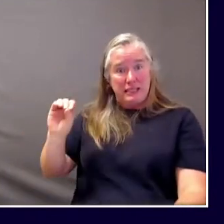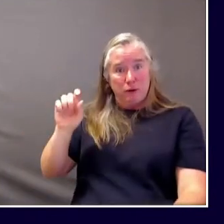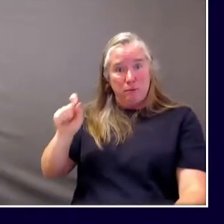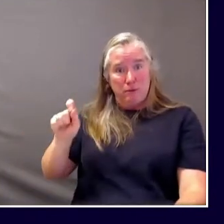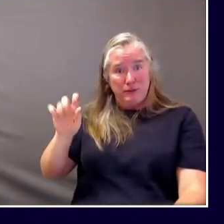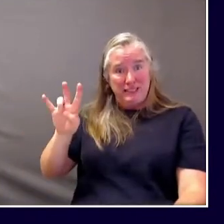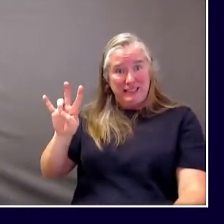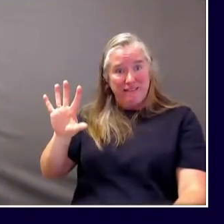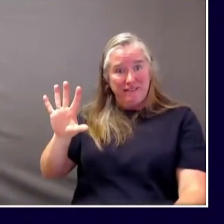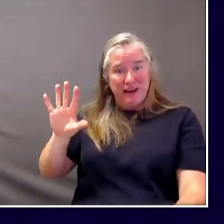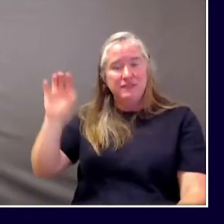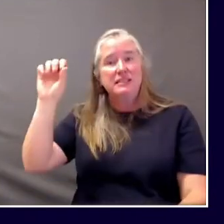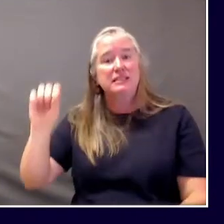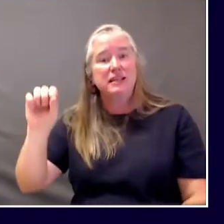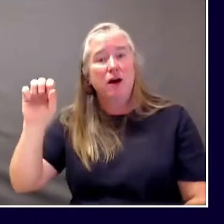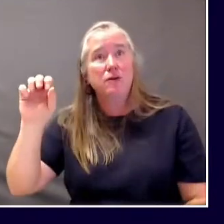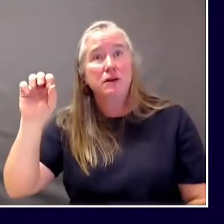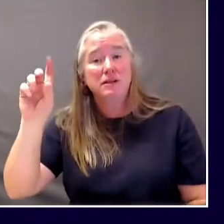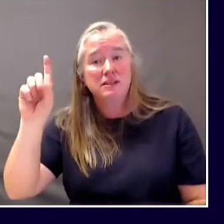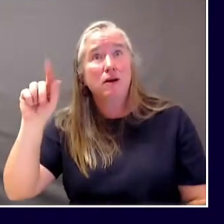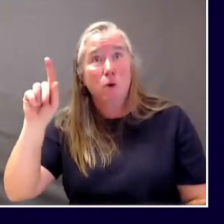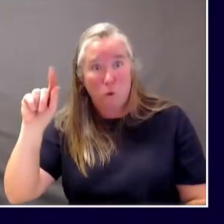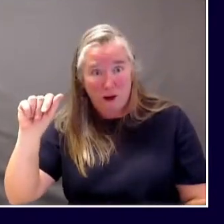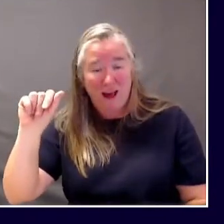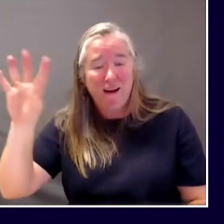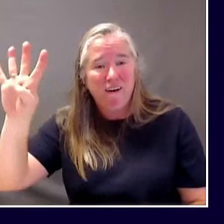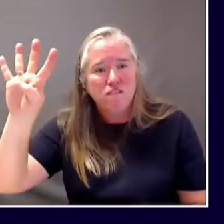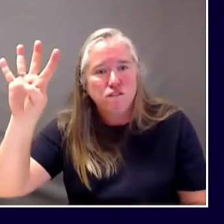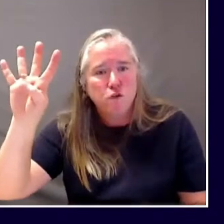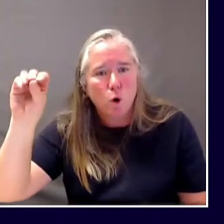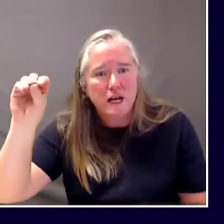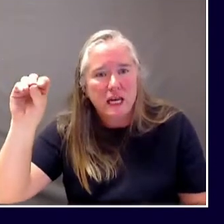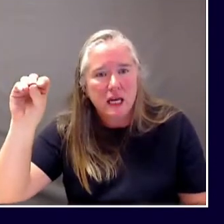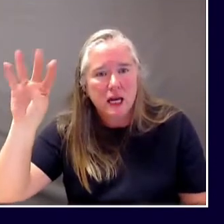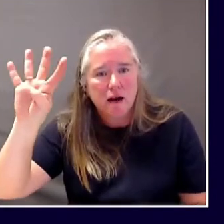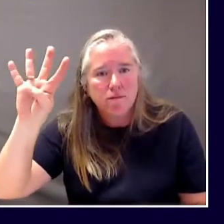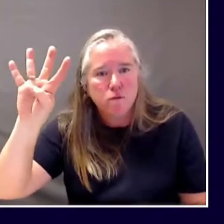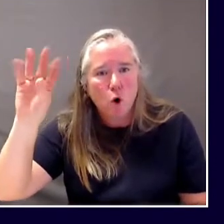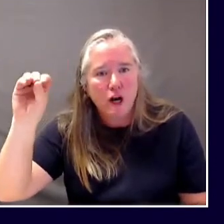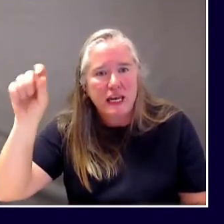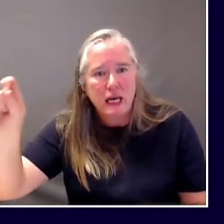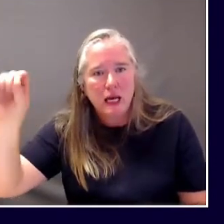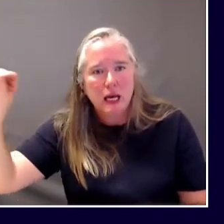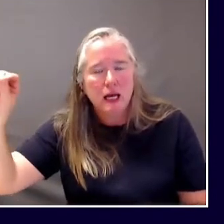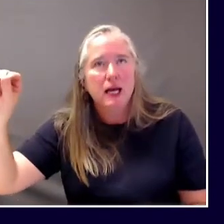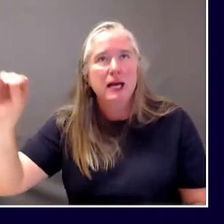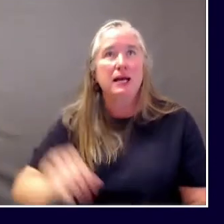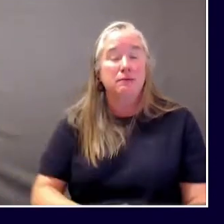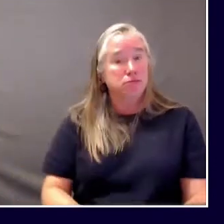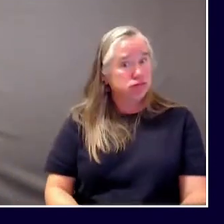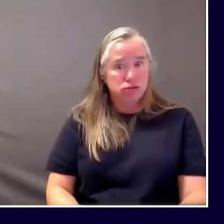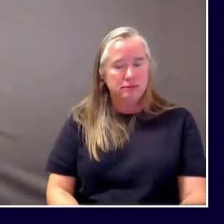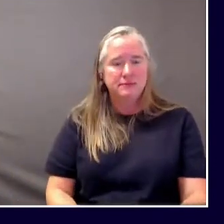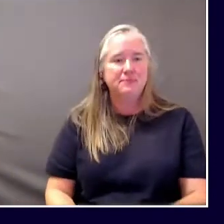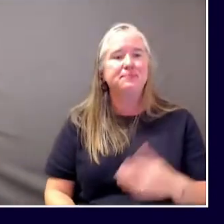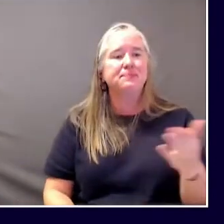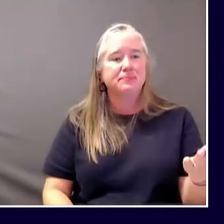commissioner what just to play devil's advocate for a moment if you know that there's going to